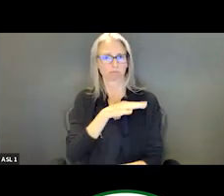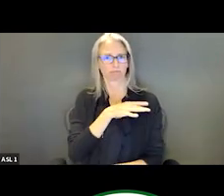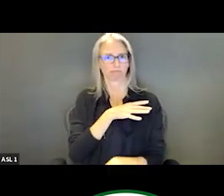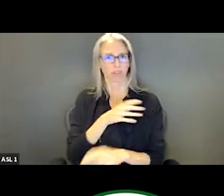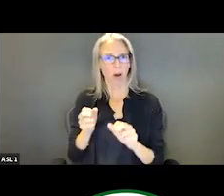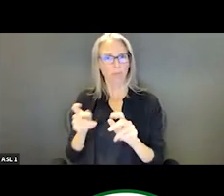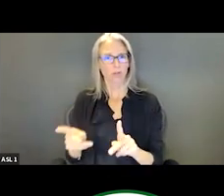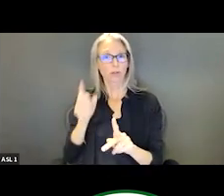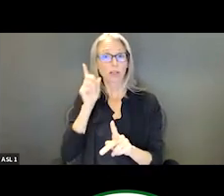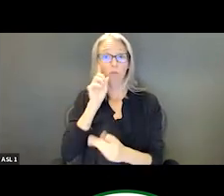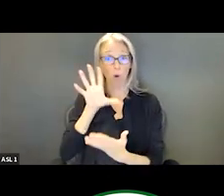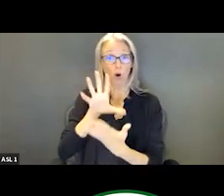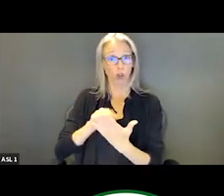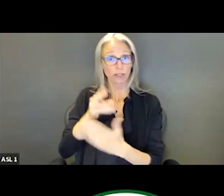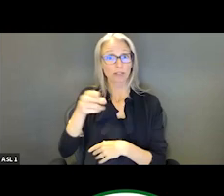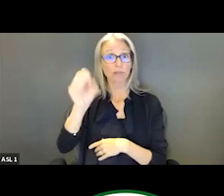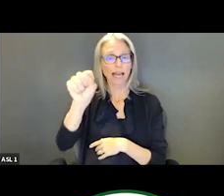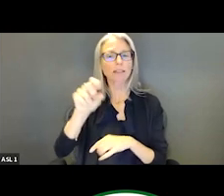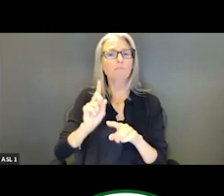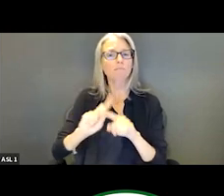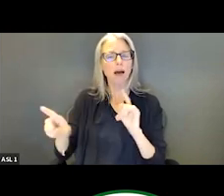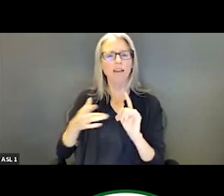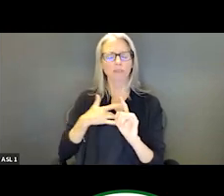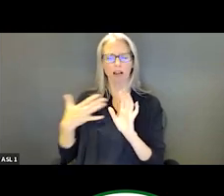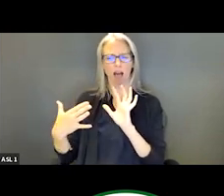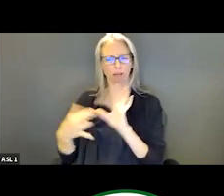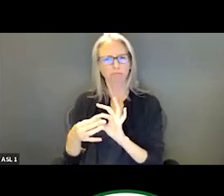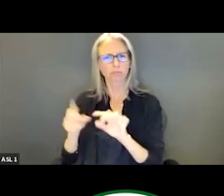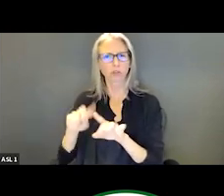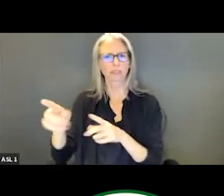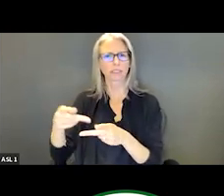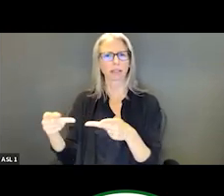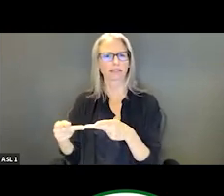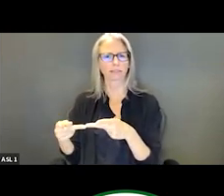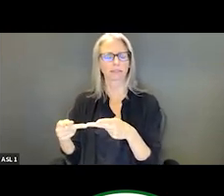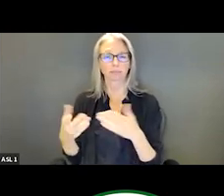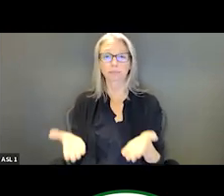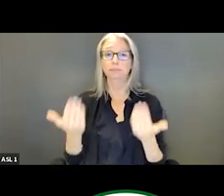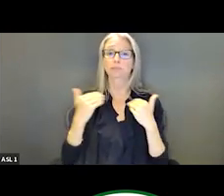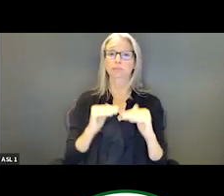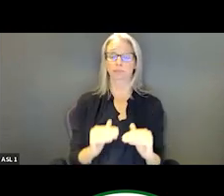And storytelling across the BC parks enhanced people's connection to the site and its histories.